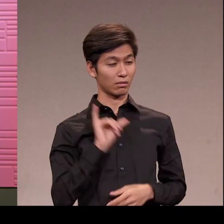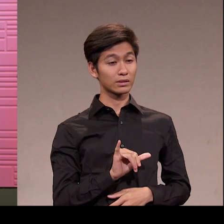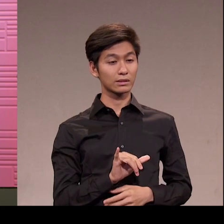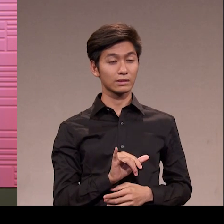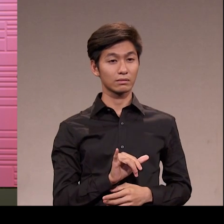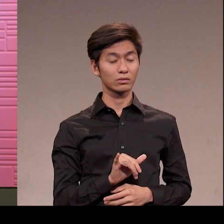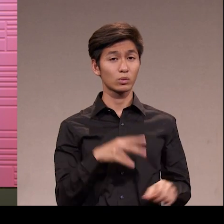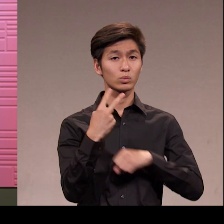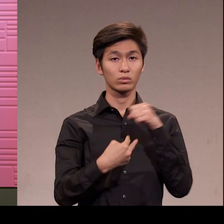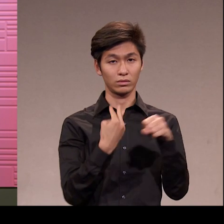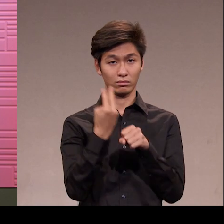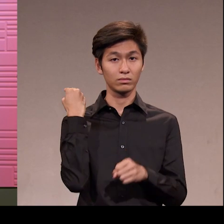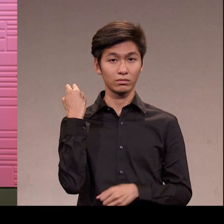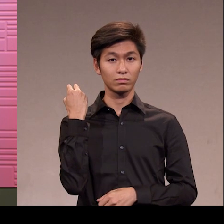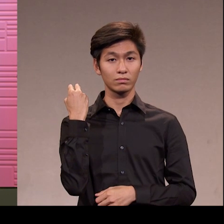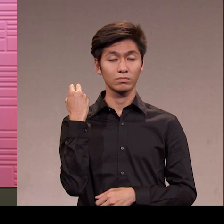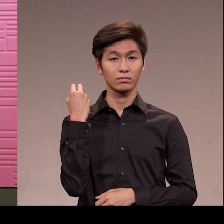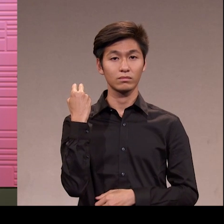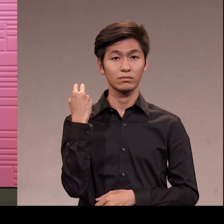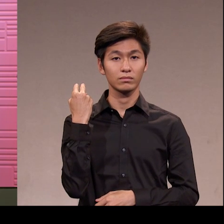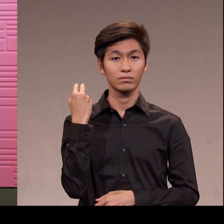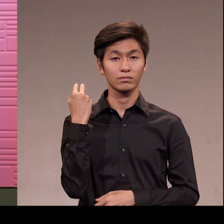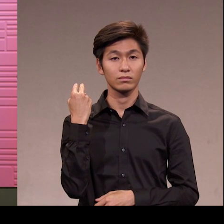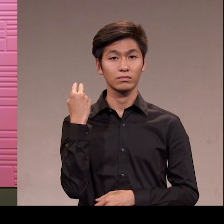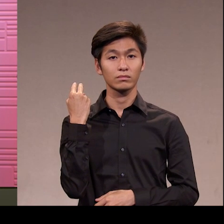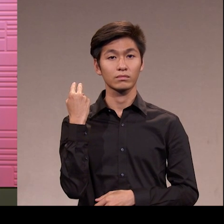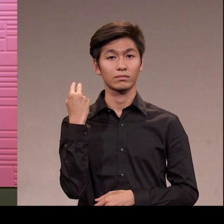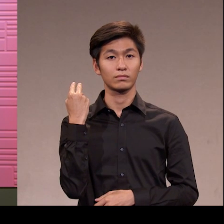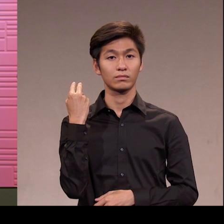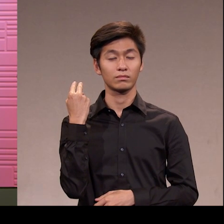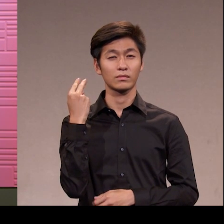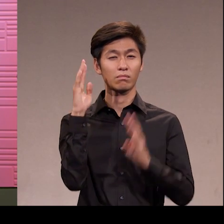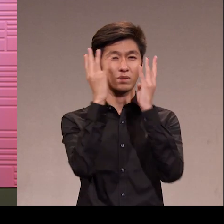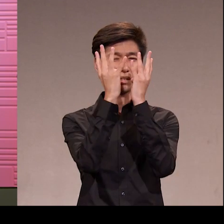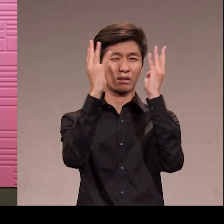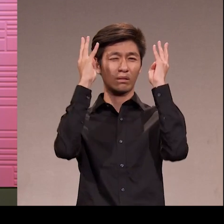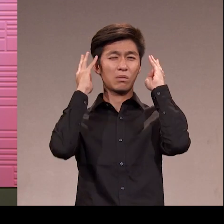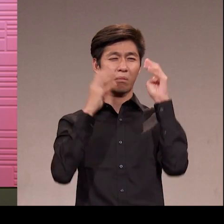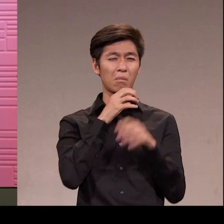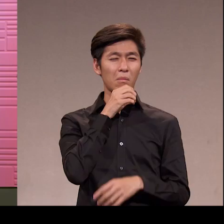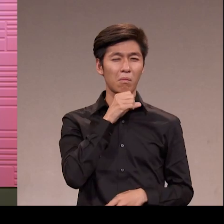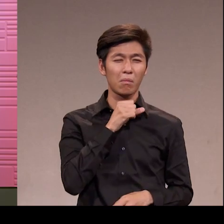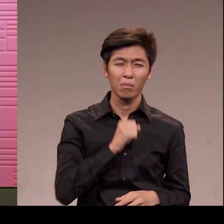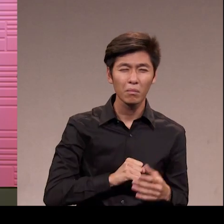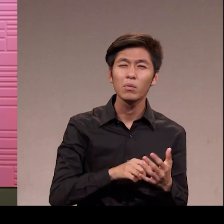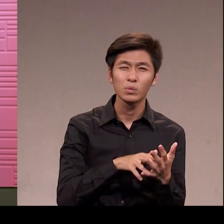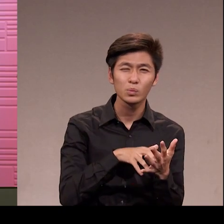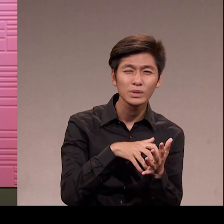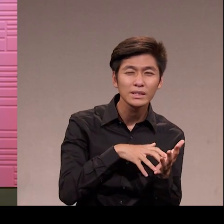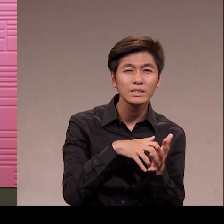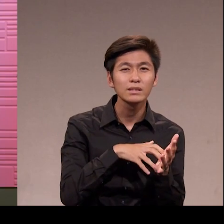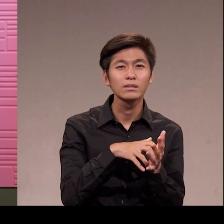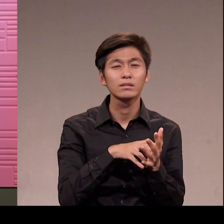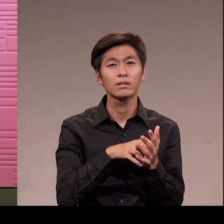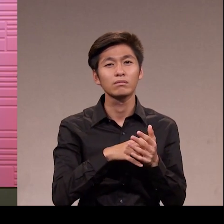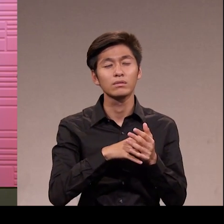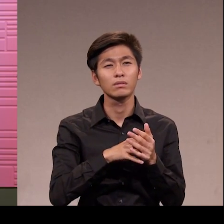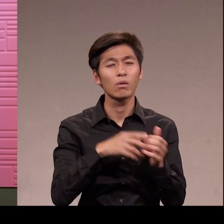About 2 years ago when Mr Lee was already quite old and frail, there was once at the Parliamentary debate